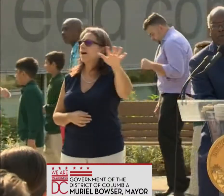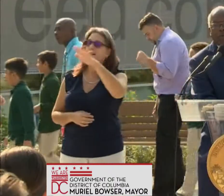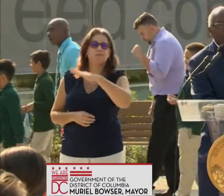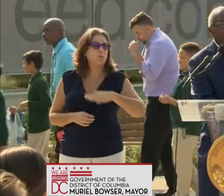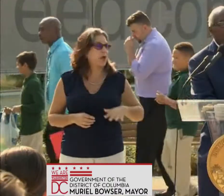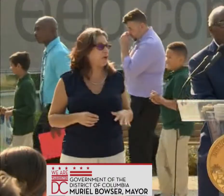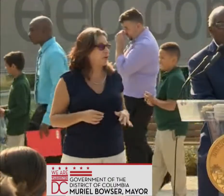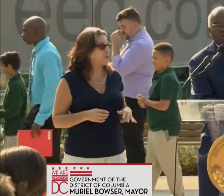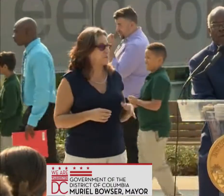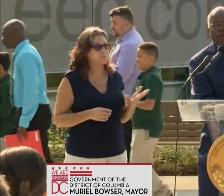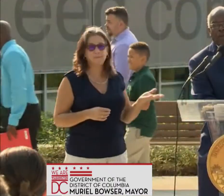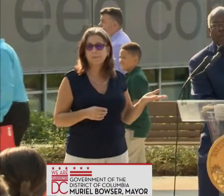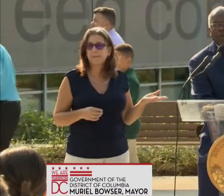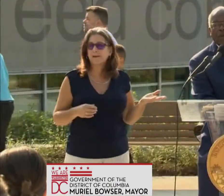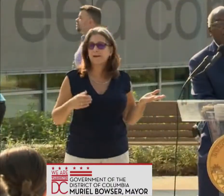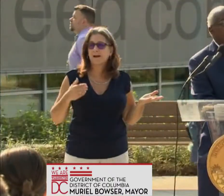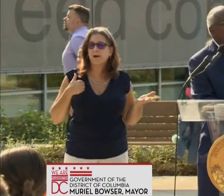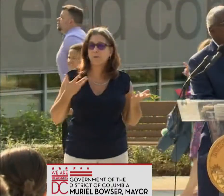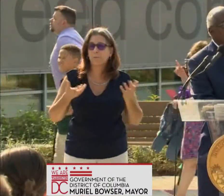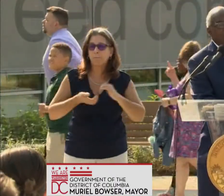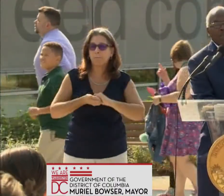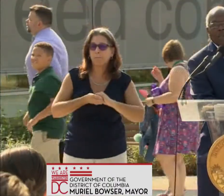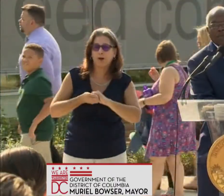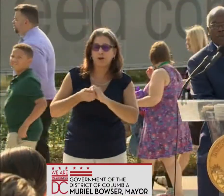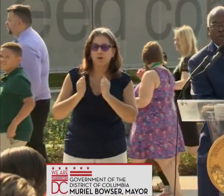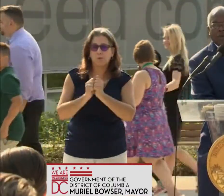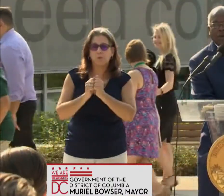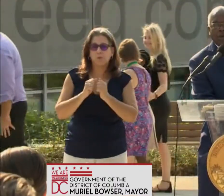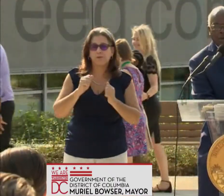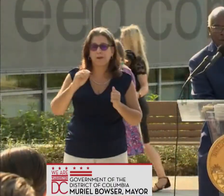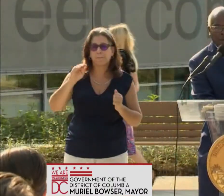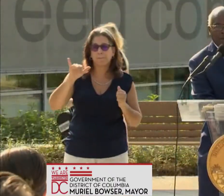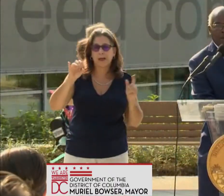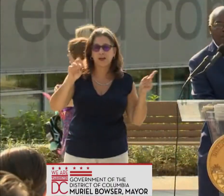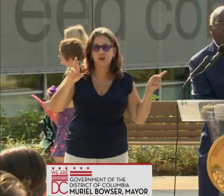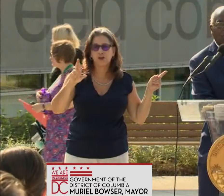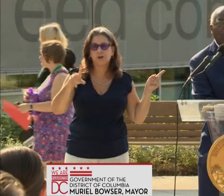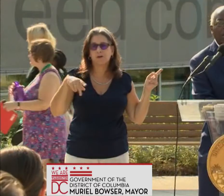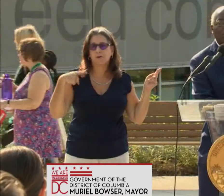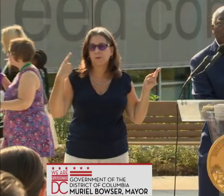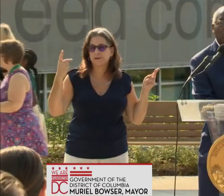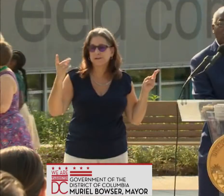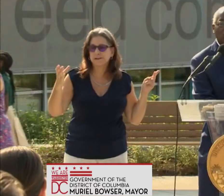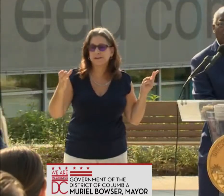the mayor and the District of Columbia not only in this program this initiative